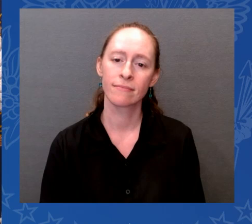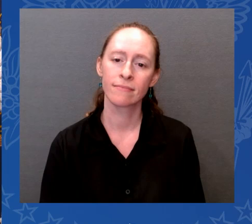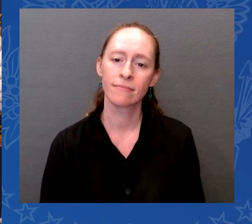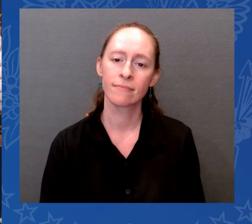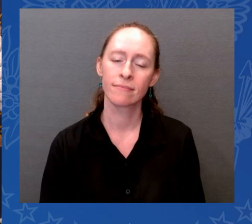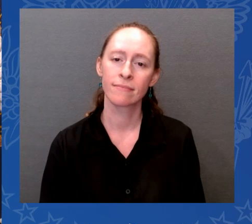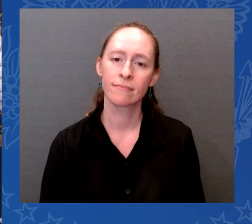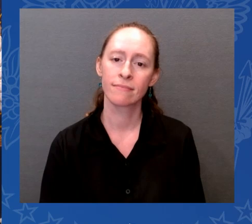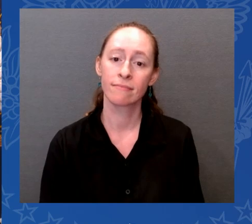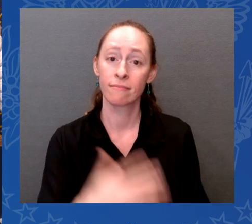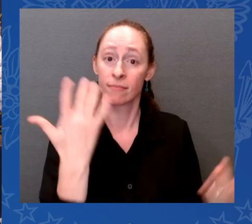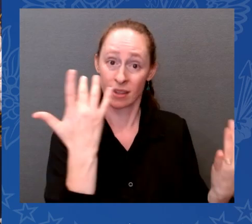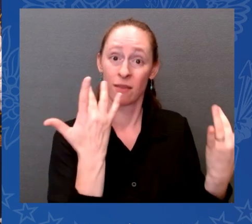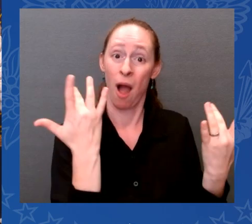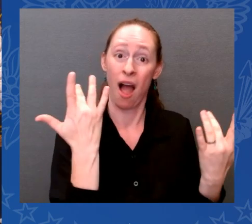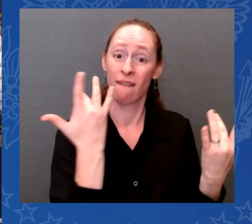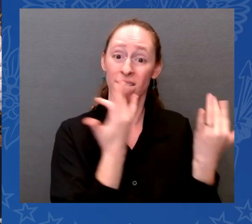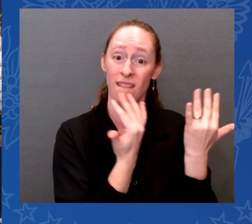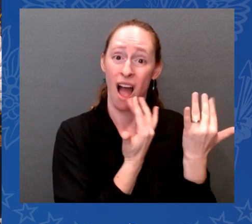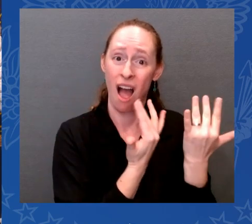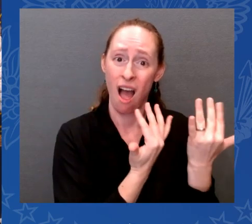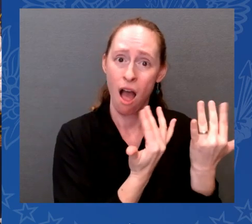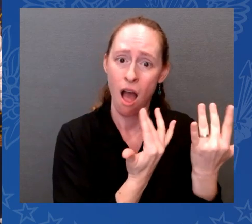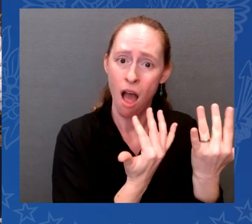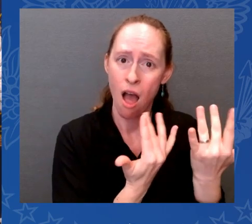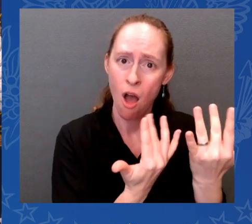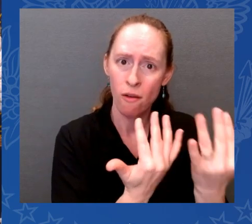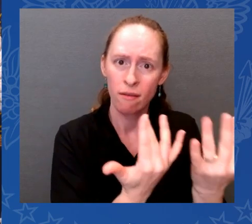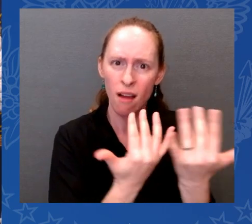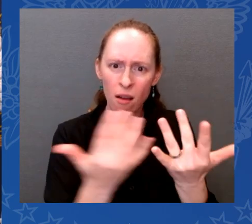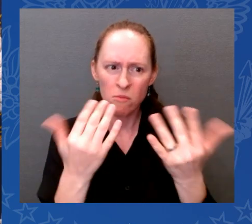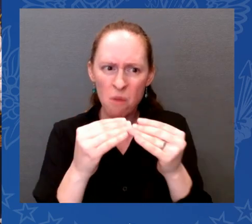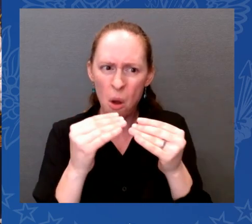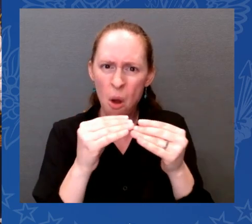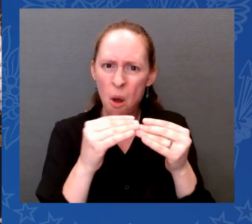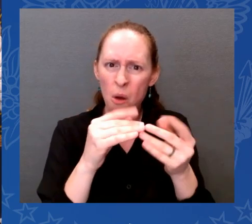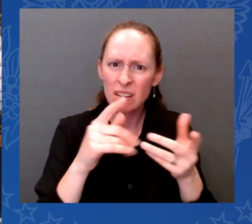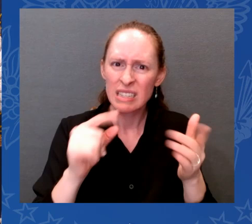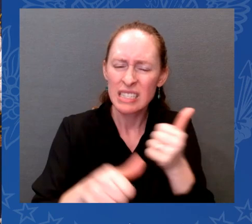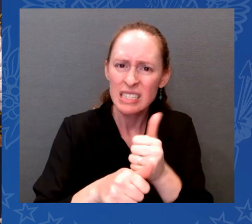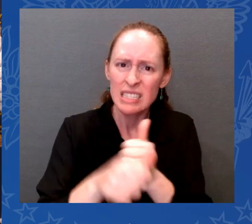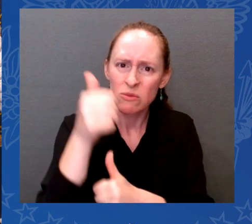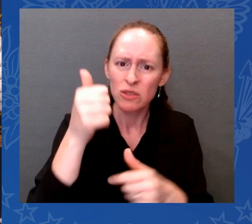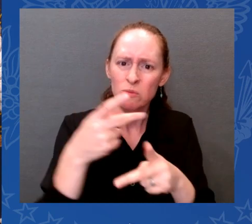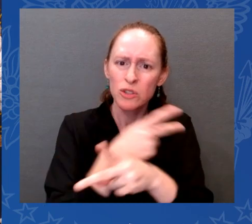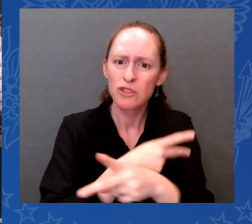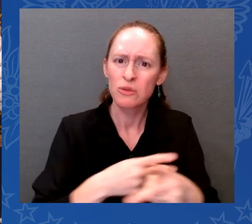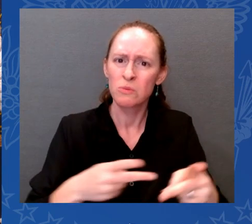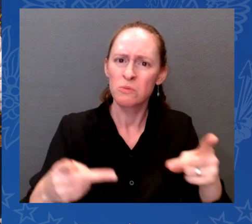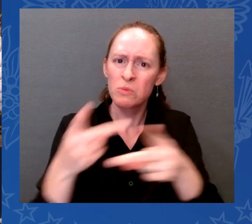So I want you to know that my administration is doing everything we can to make sure you have the resources you need to do your job